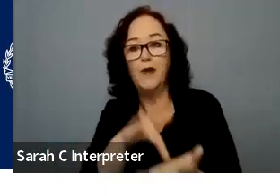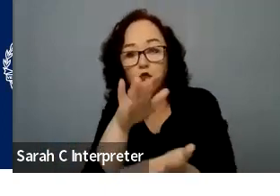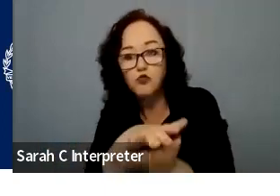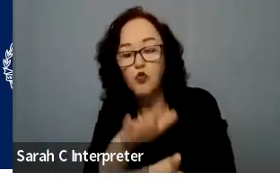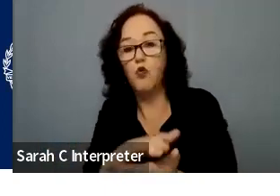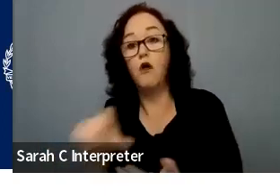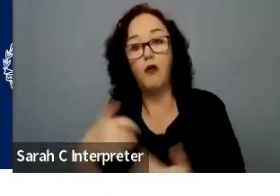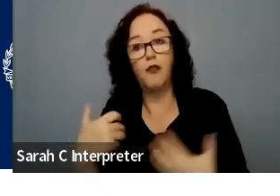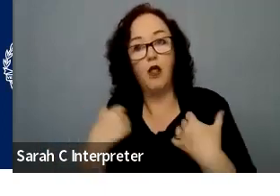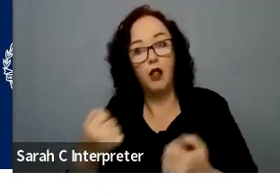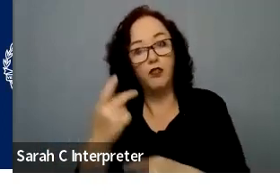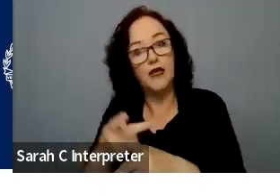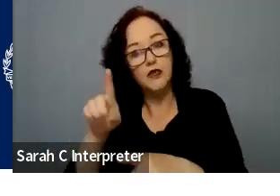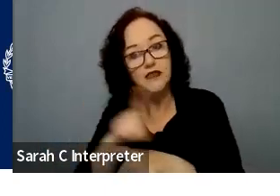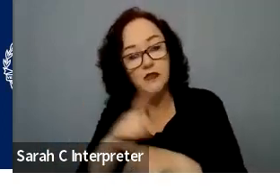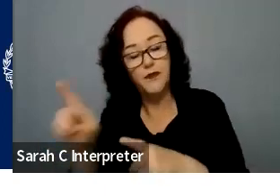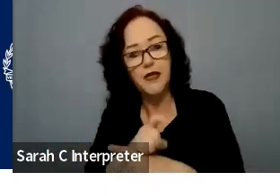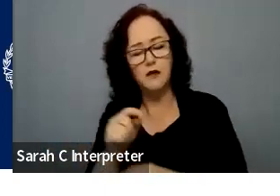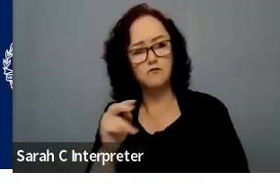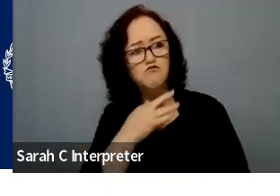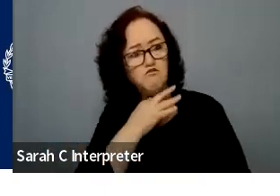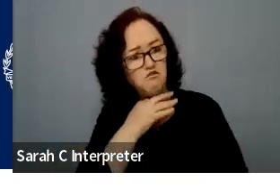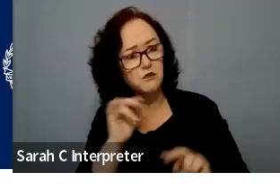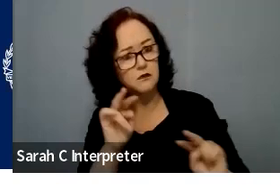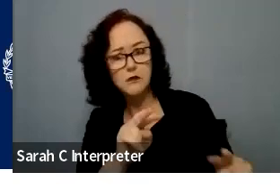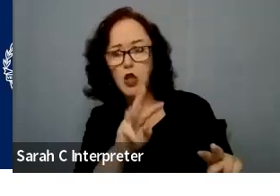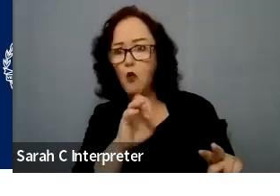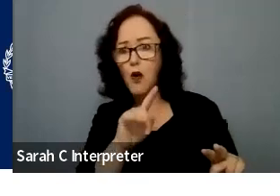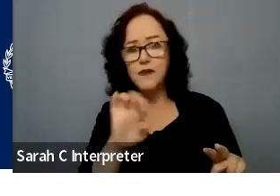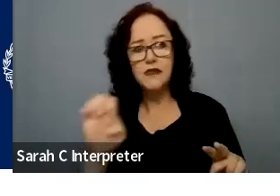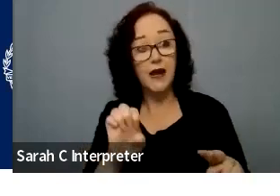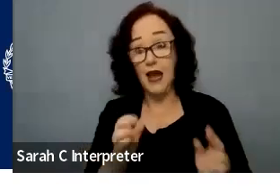have seen the site and they've asked for you know some information or permission to use some of our